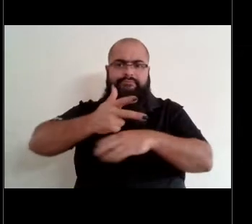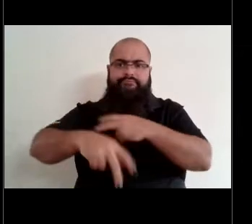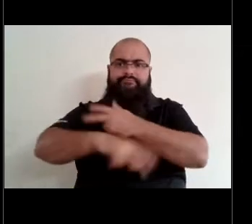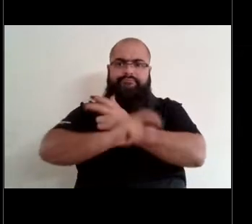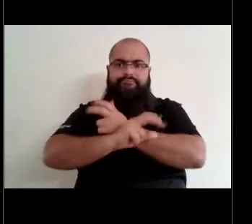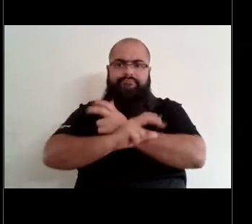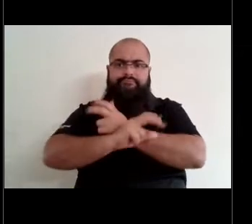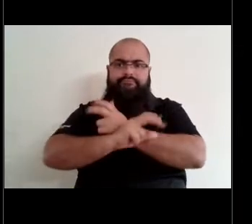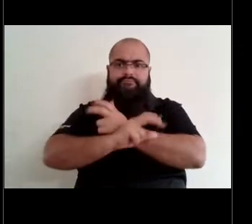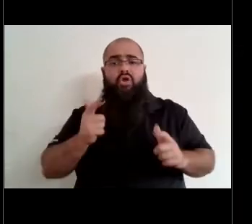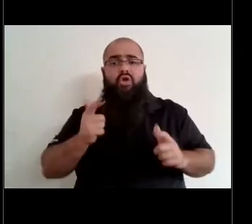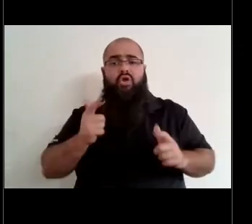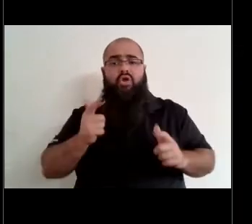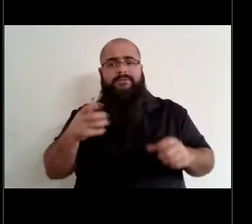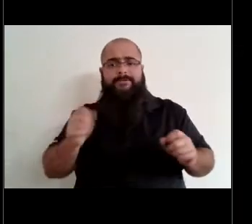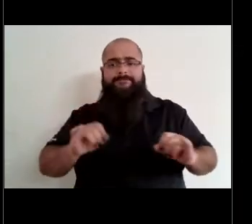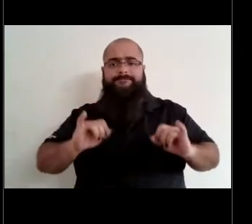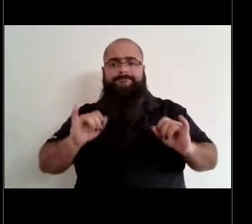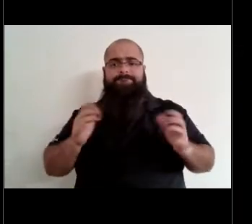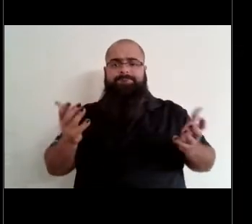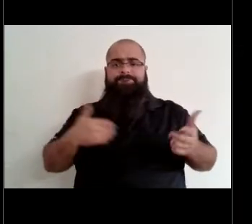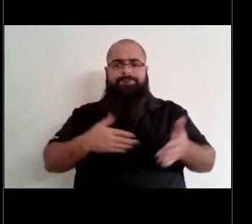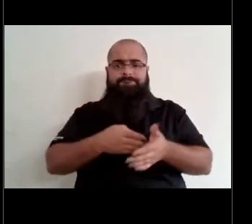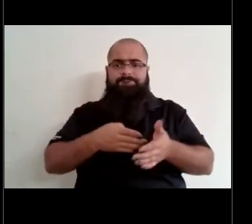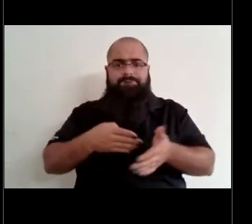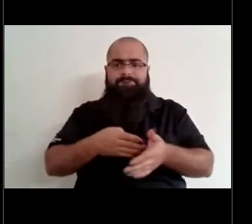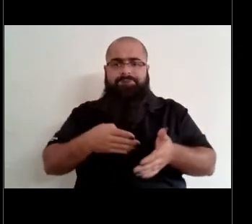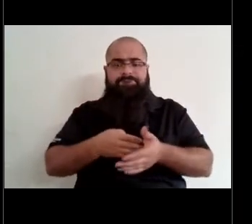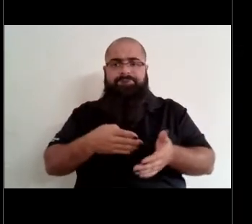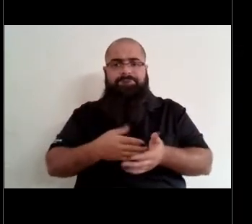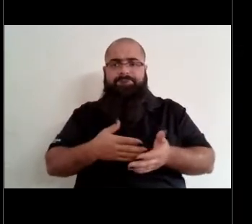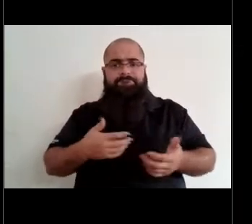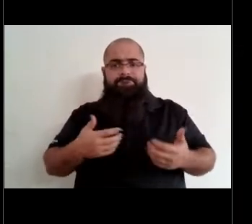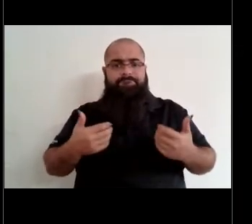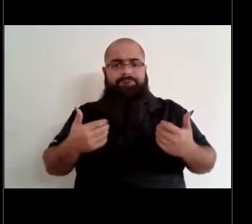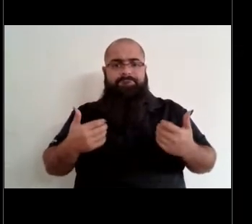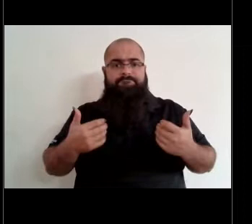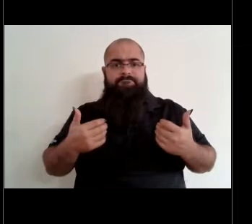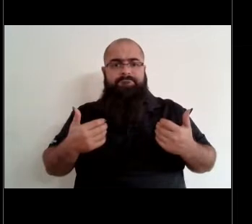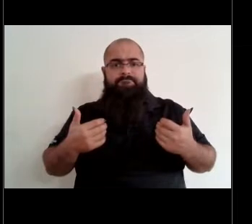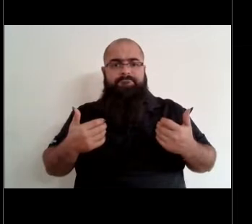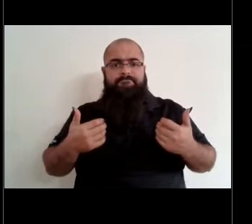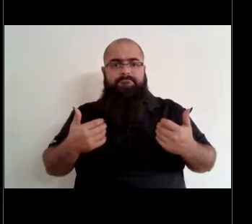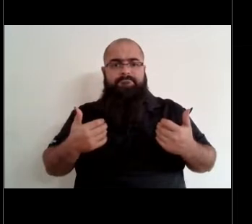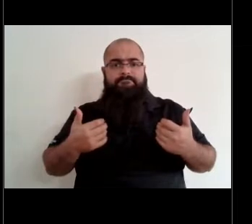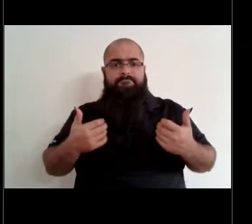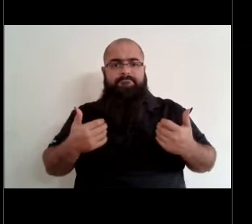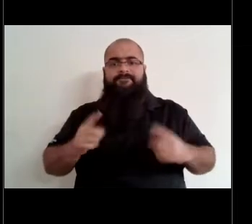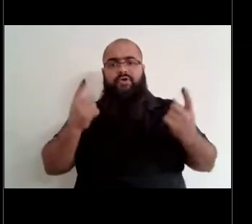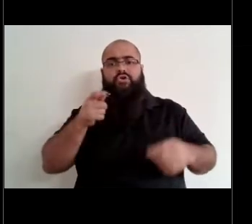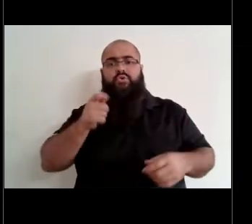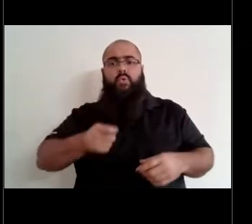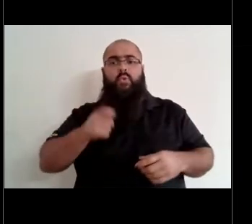More importantly, navigating a client through a Legal Aid application process.